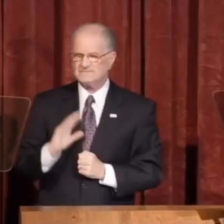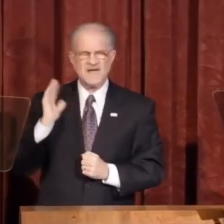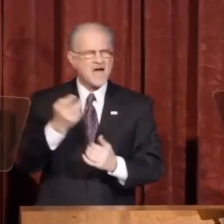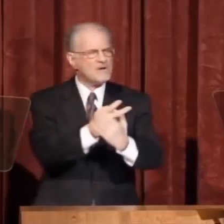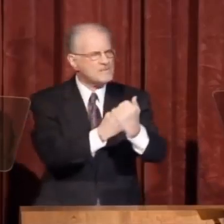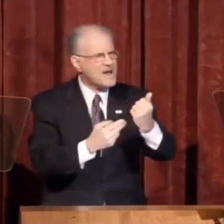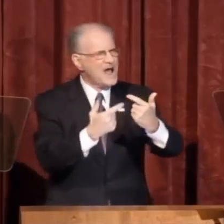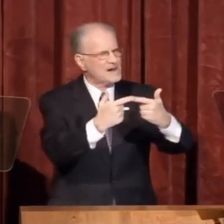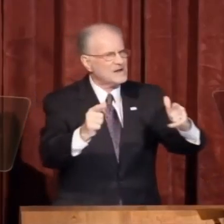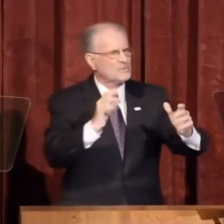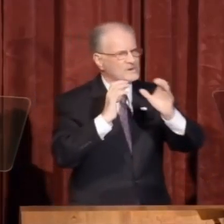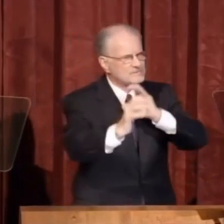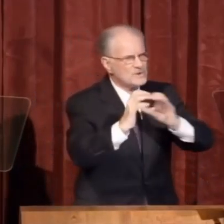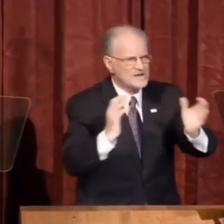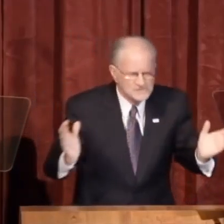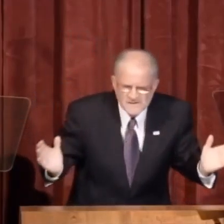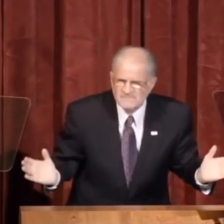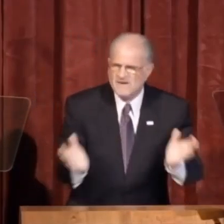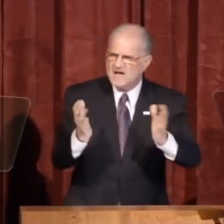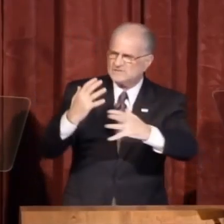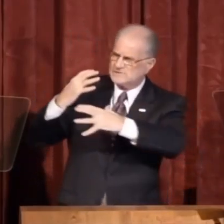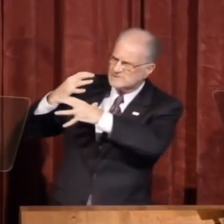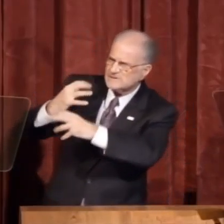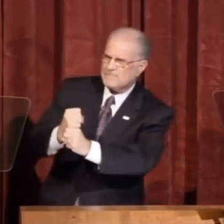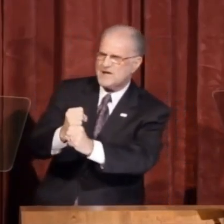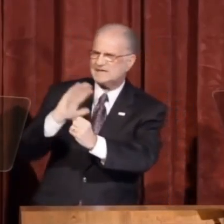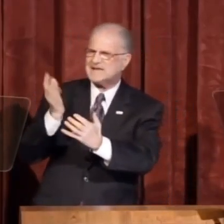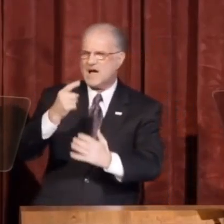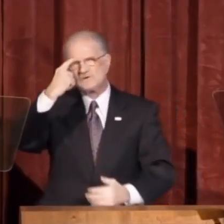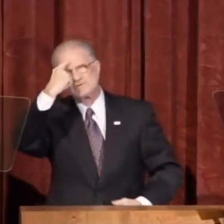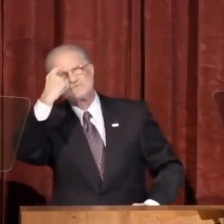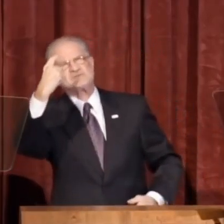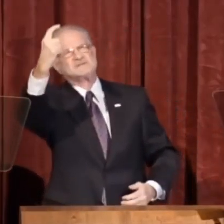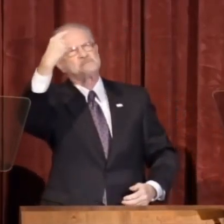No university in the world has a community like ours.